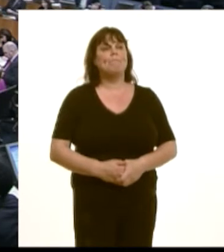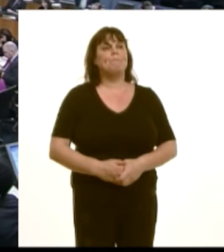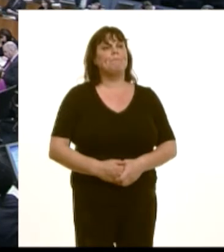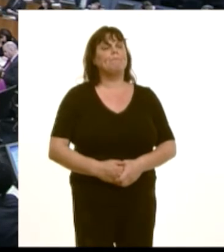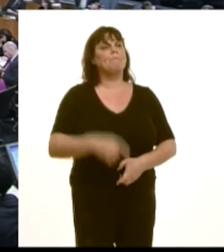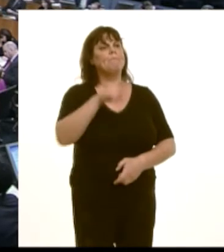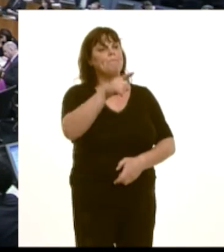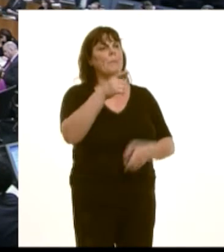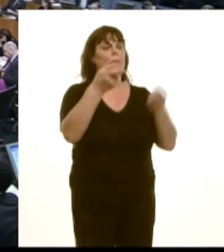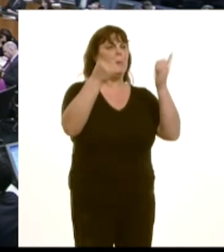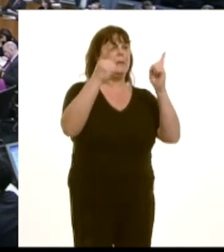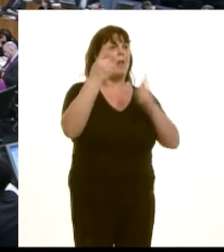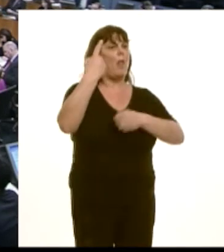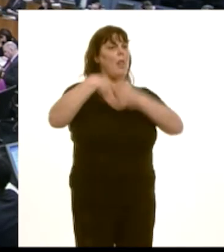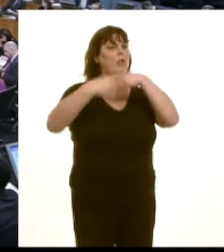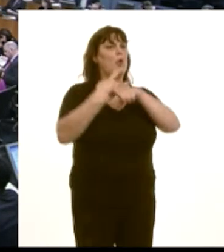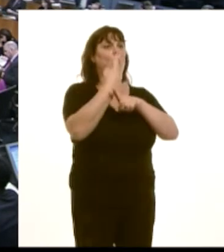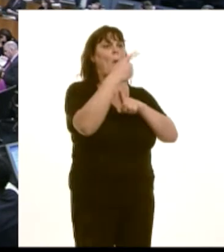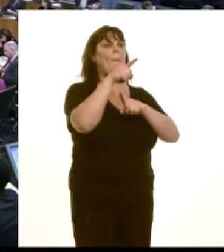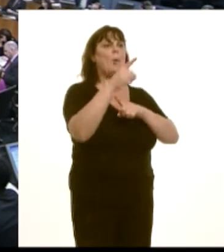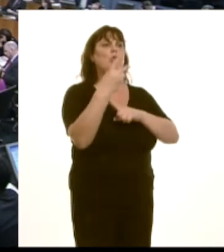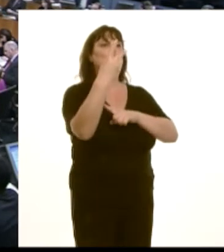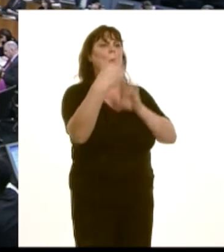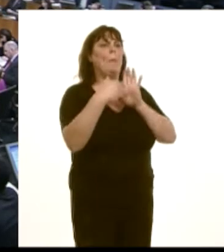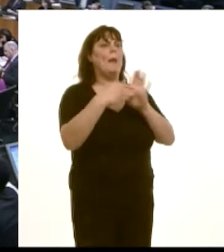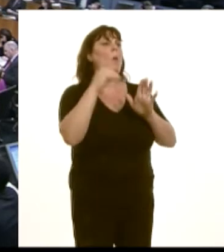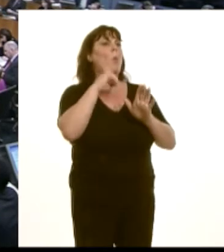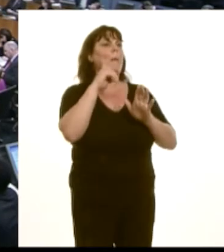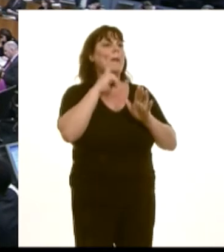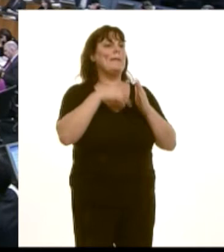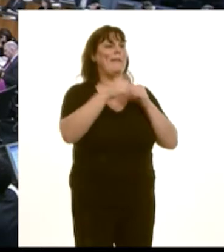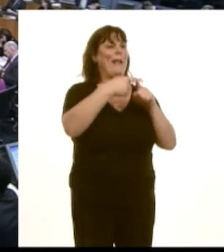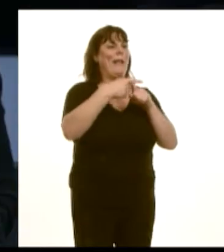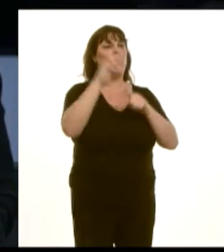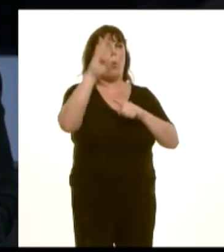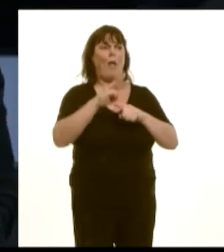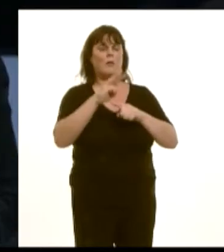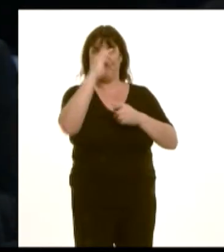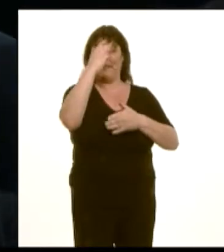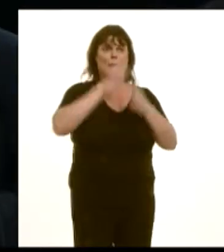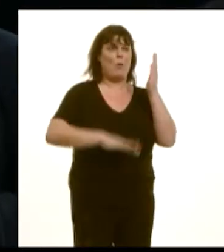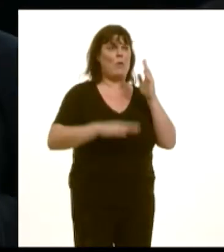year, 1.2 million women in England and Wales suffered domestic abuse. In October, the Minister